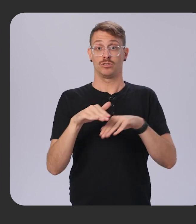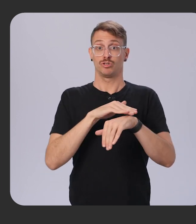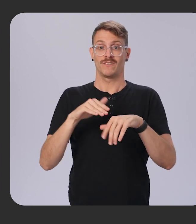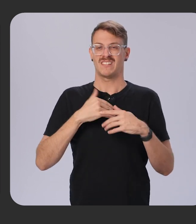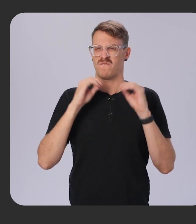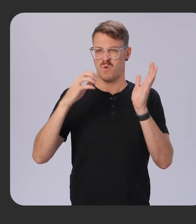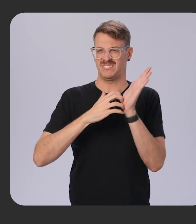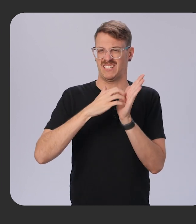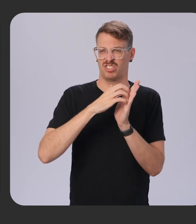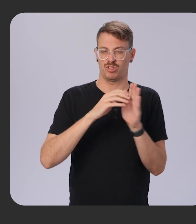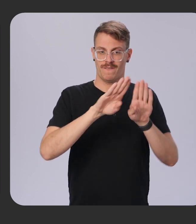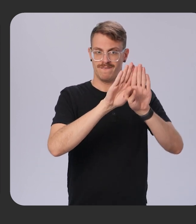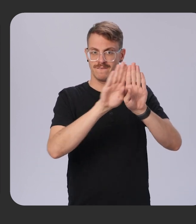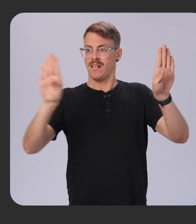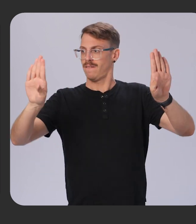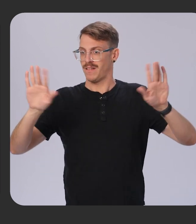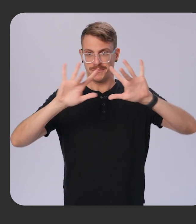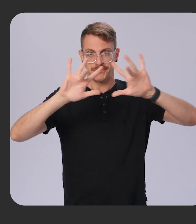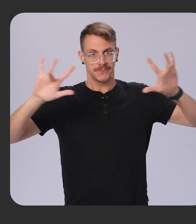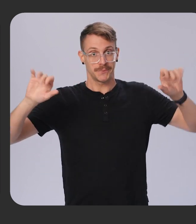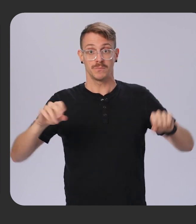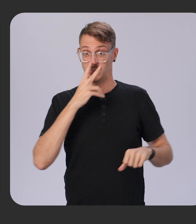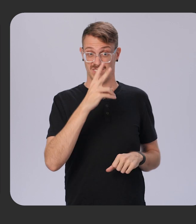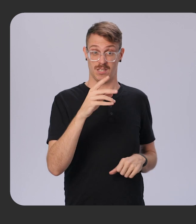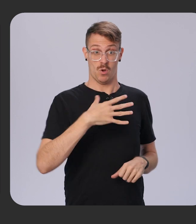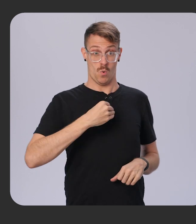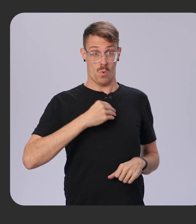as you can see on the empty white wall and on the black TV.